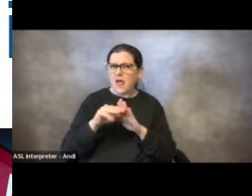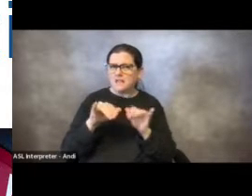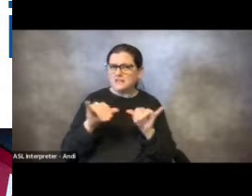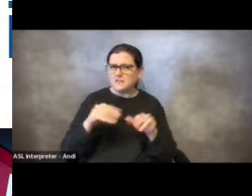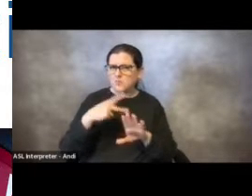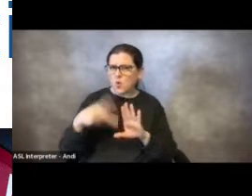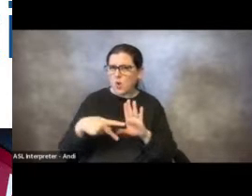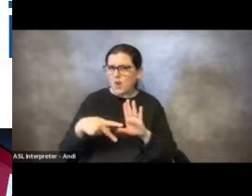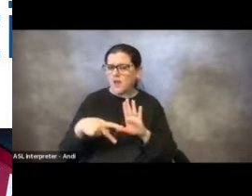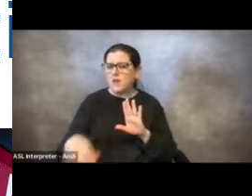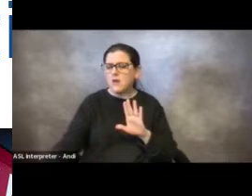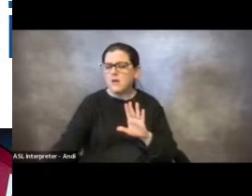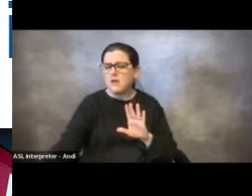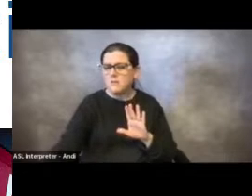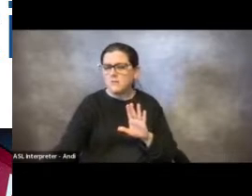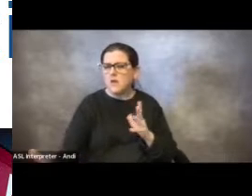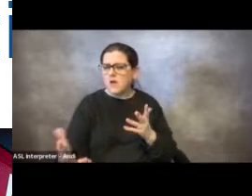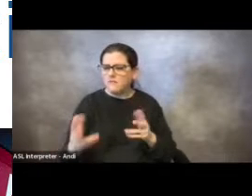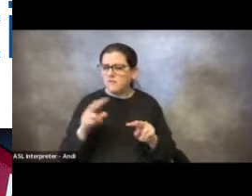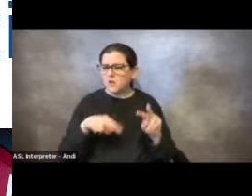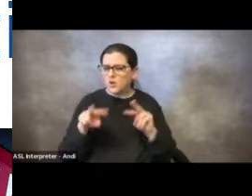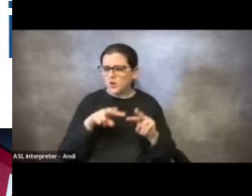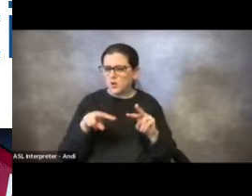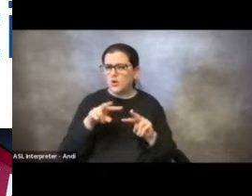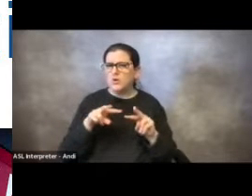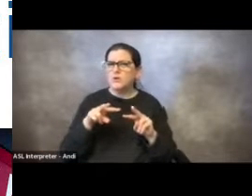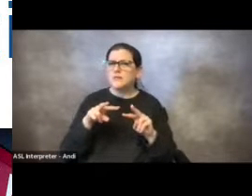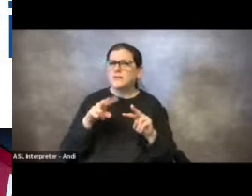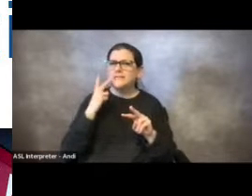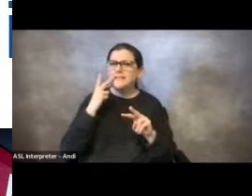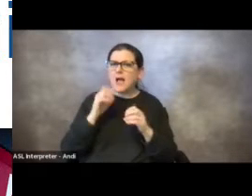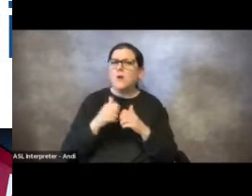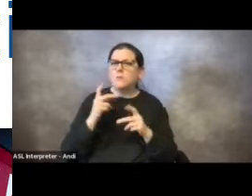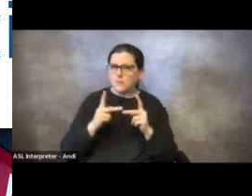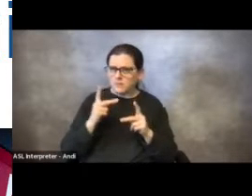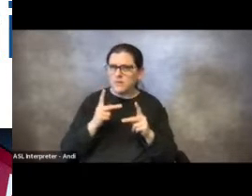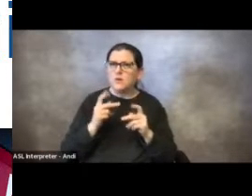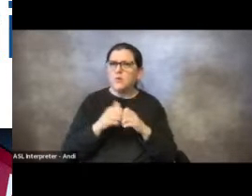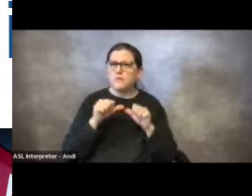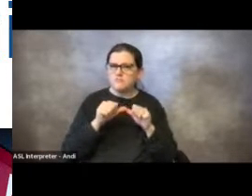explored how individuals with chronic conditions often have